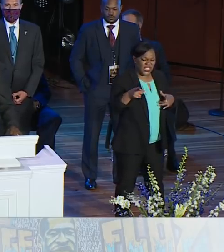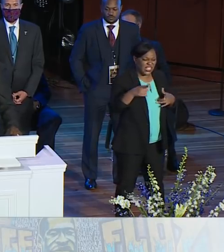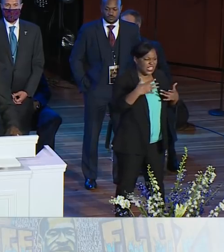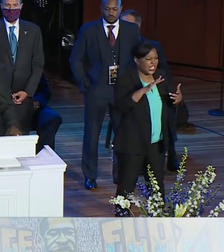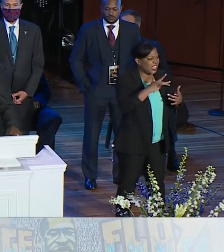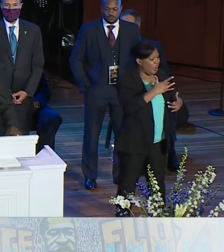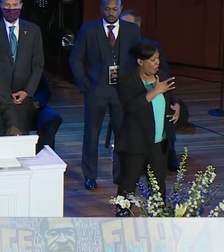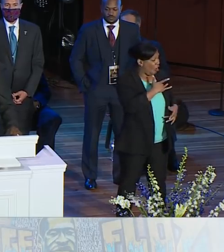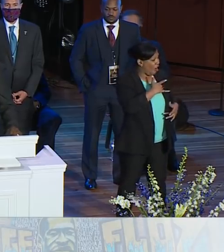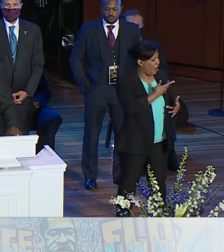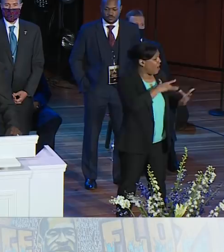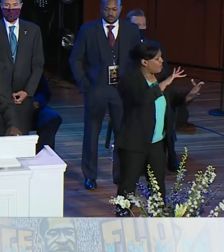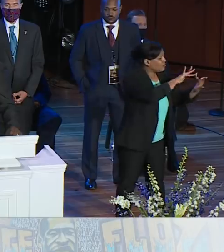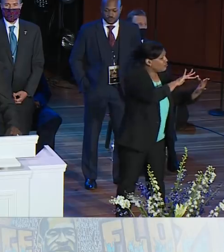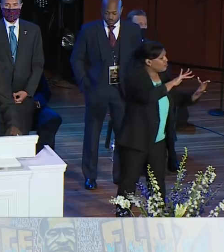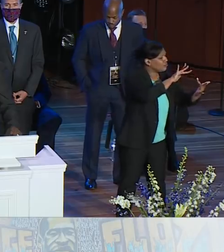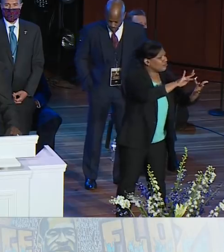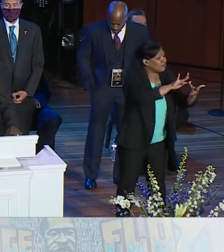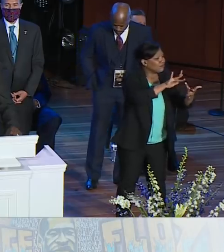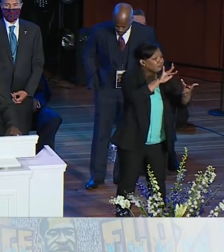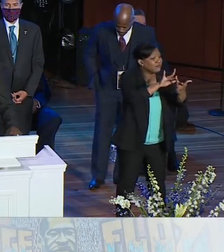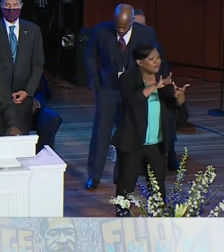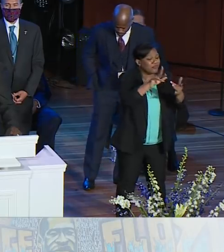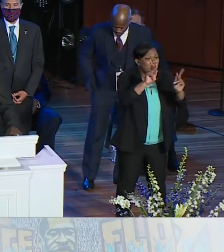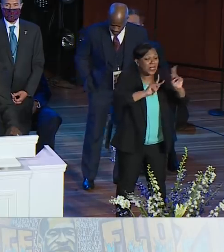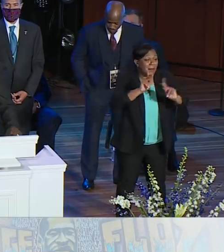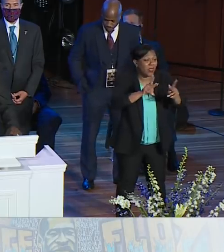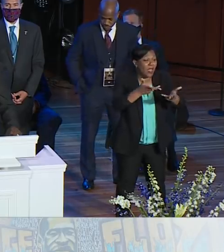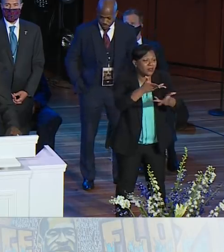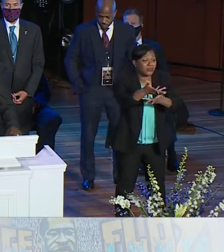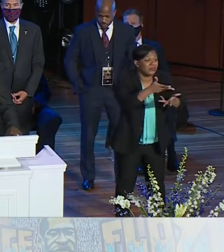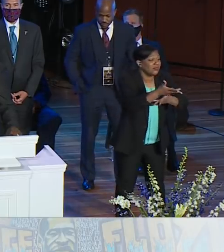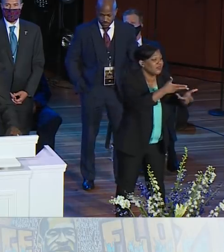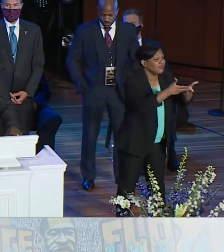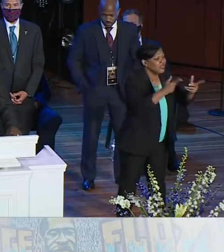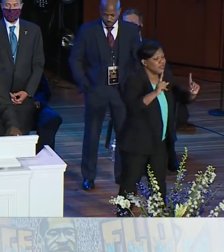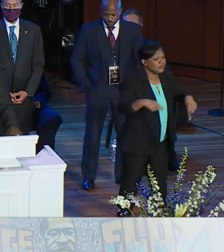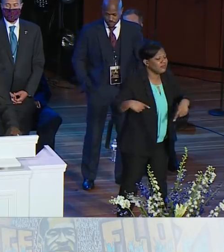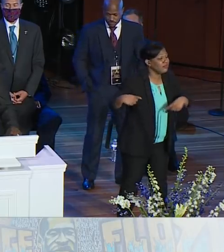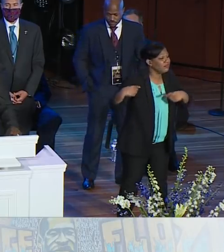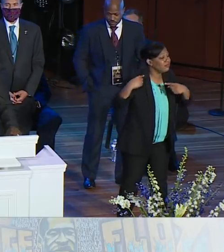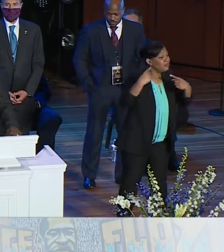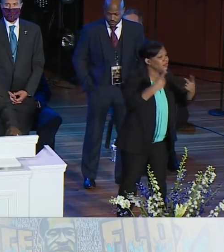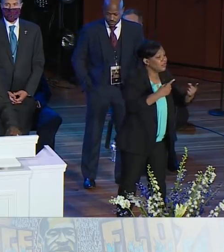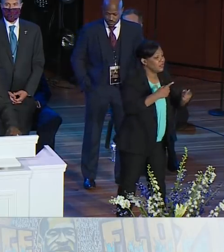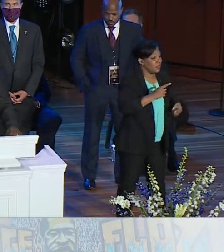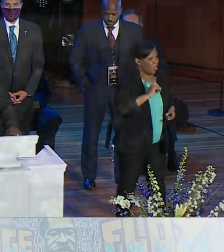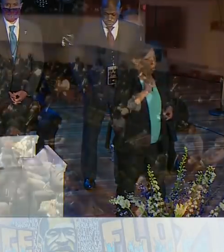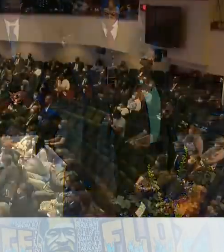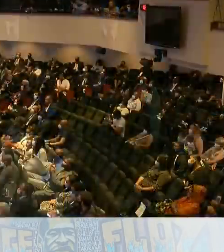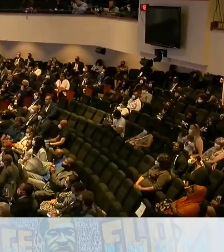THAT'S AMAZING TO ME THAT HE TOUCHED SO MANY PEOPLE HEARTS. BECAUSE HE BEEN TOUCHING ALL OUR